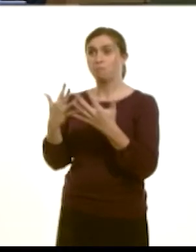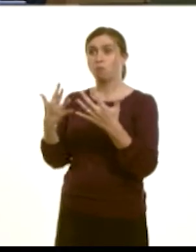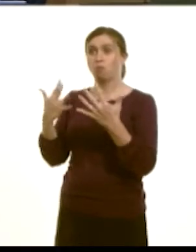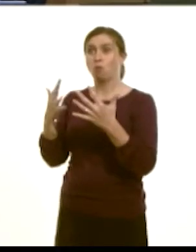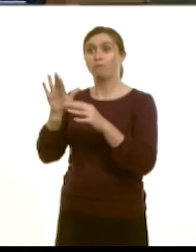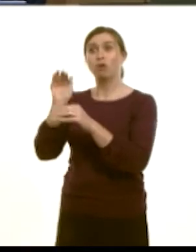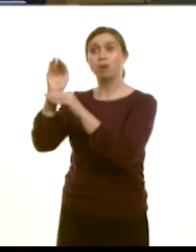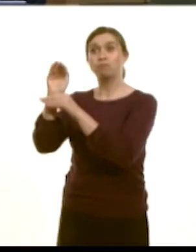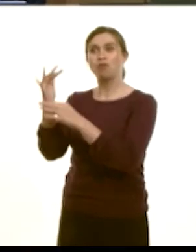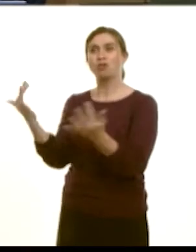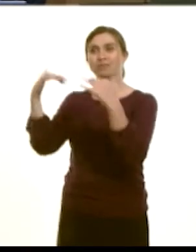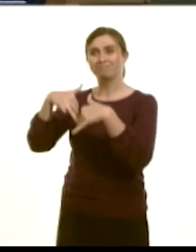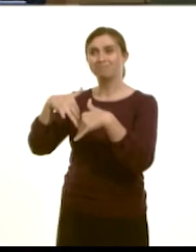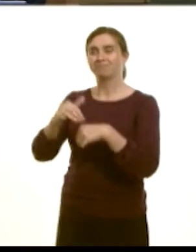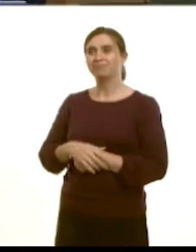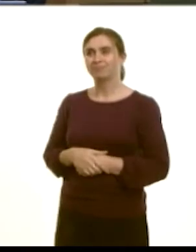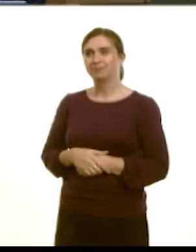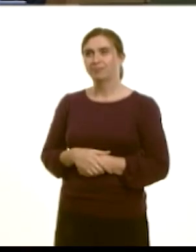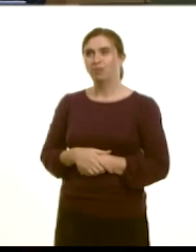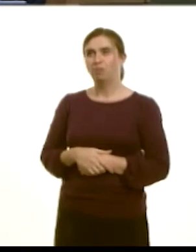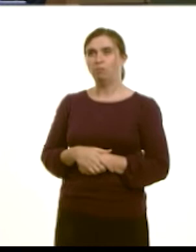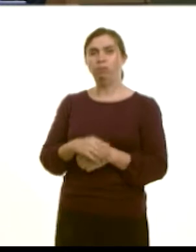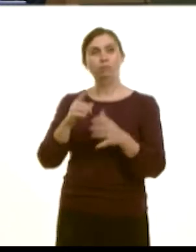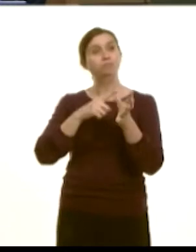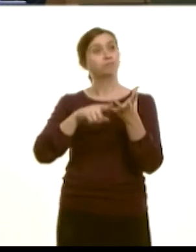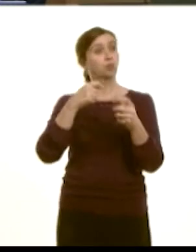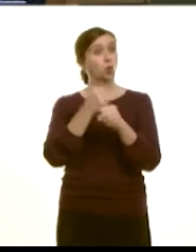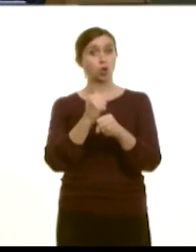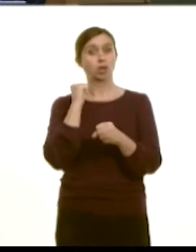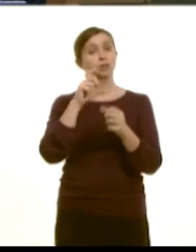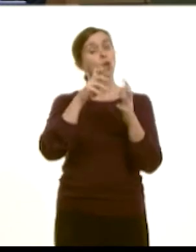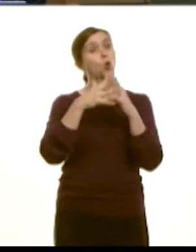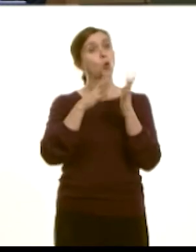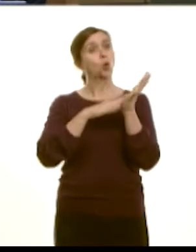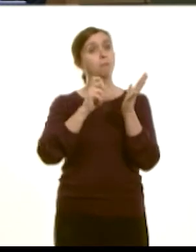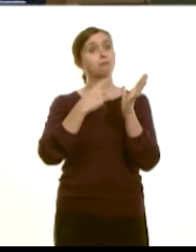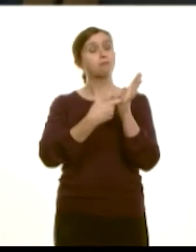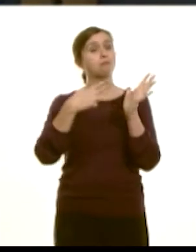Gwyn R. Price: Thank you for that answer. In August, the Welsh Government included Cwmcarn forest drive in my constituency in a list